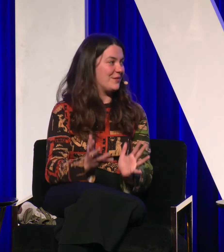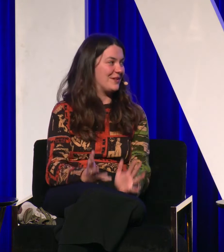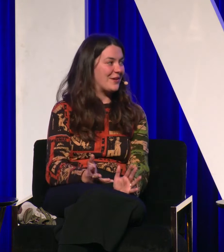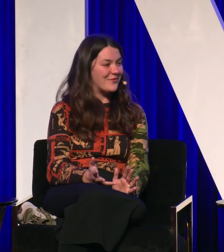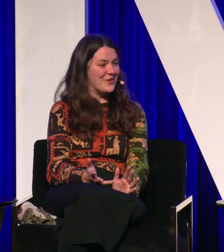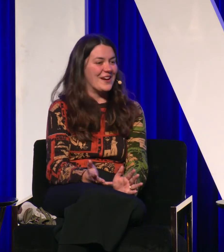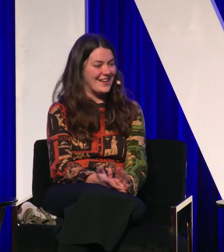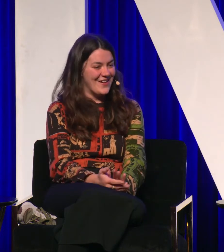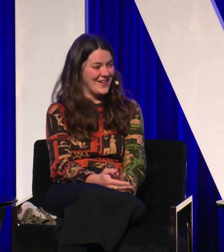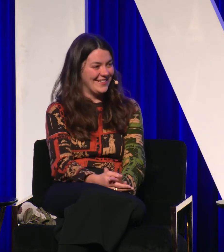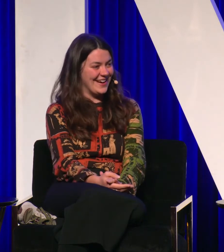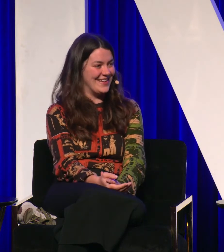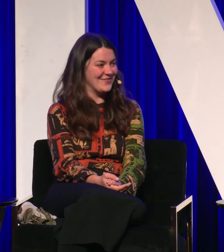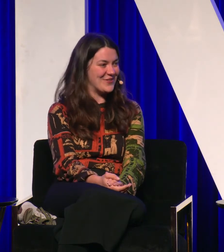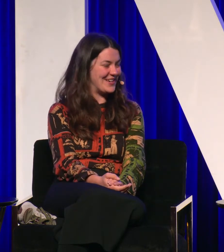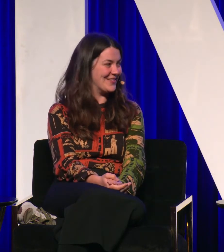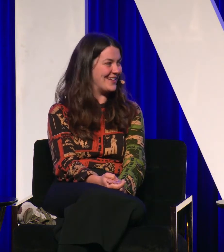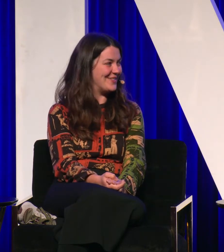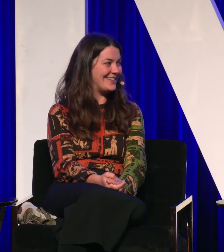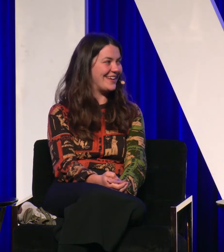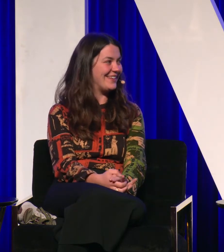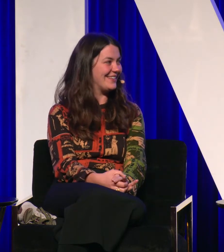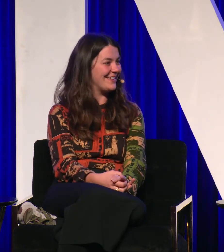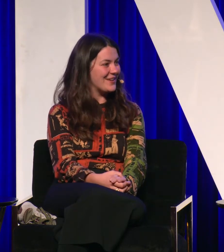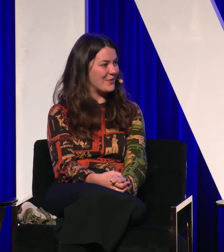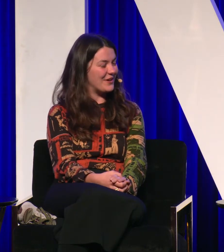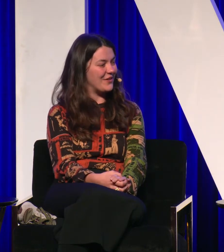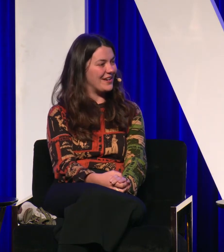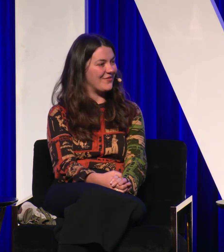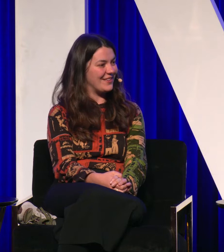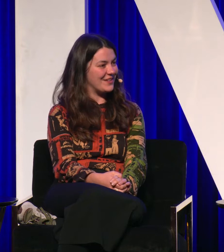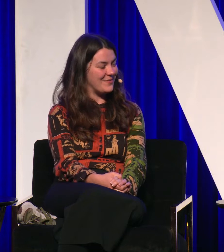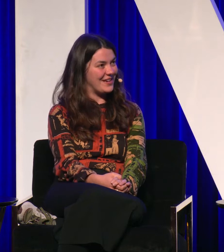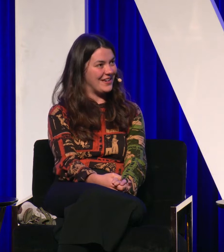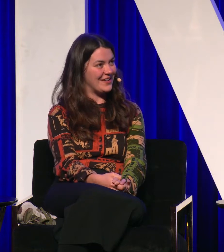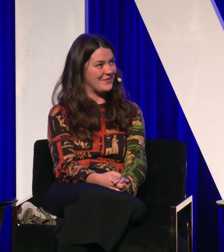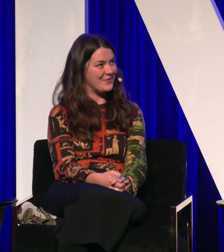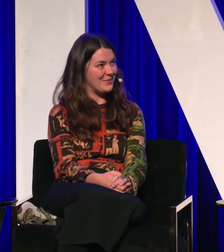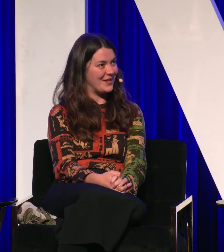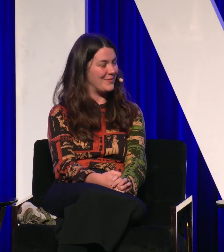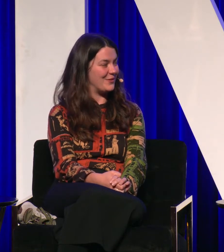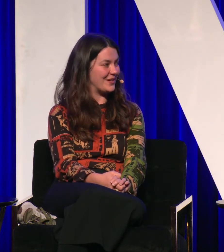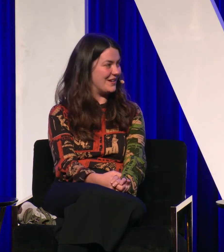And so everyone I know is kind of walking around a bit dazed, wondering if there's gonna be any respite or calm.